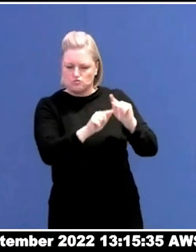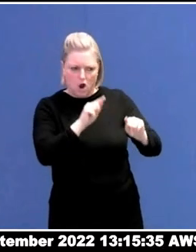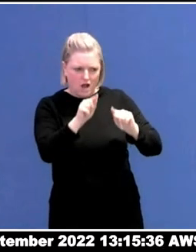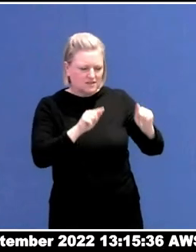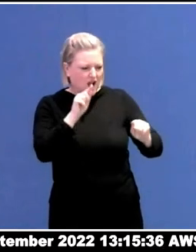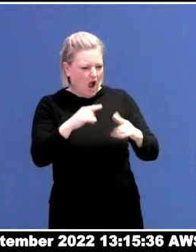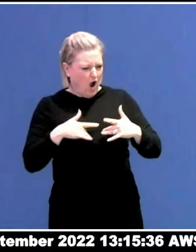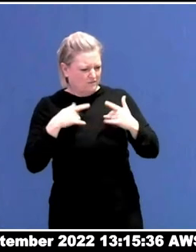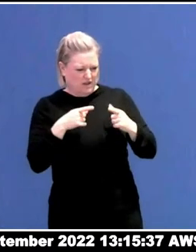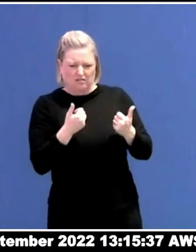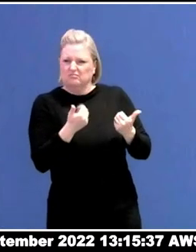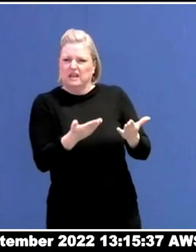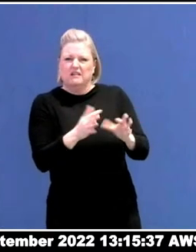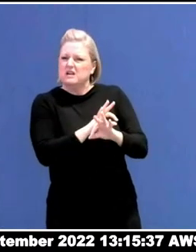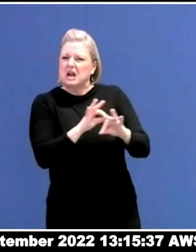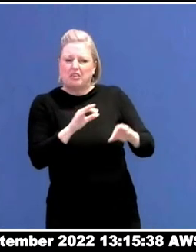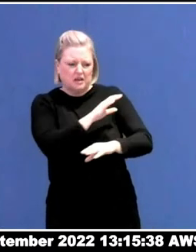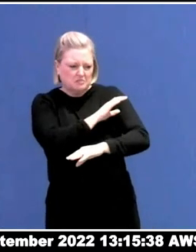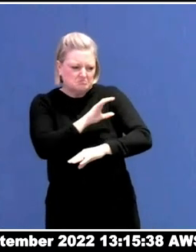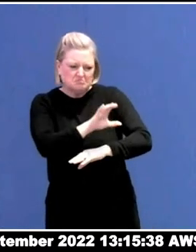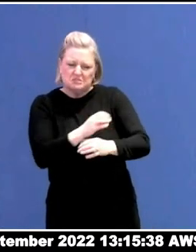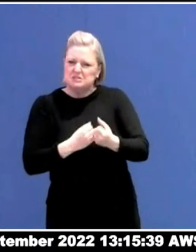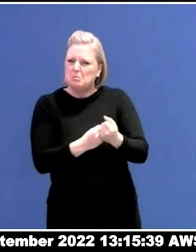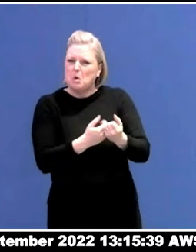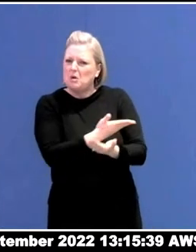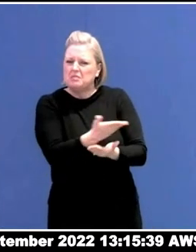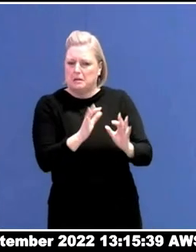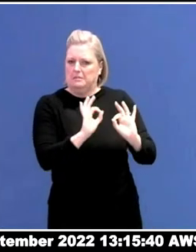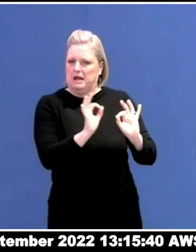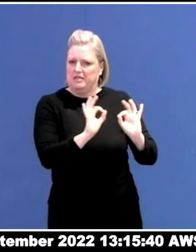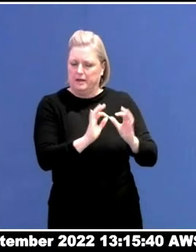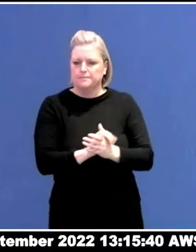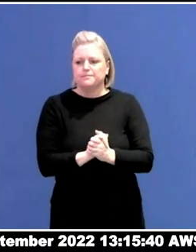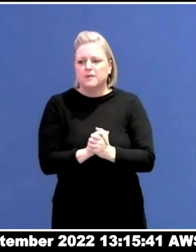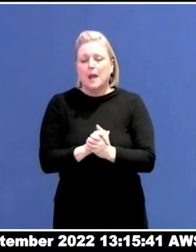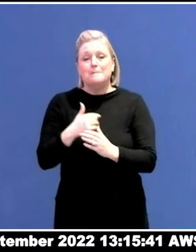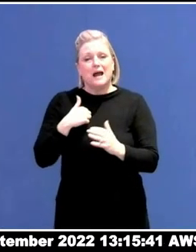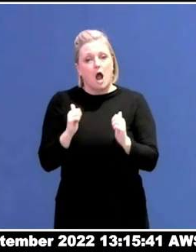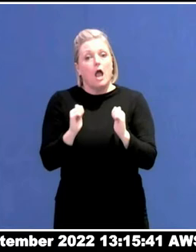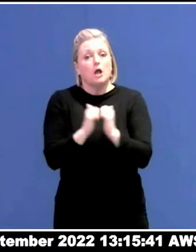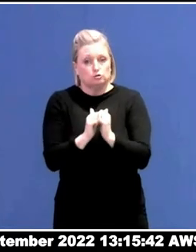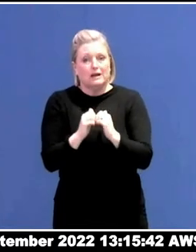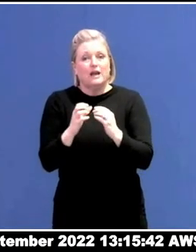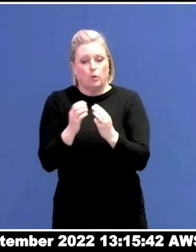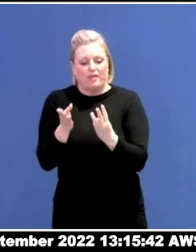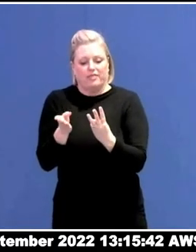But when you look at philosophy, I would like to pick up Ms Kilroy's points, and I accept them and adopt them all.